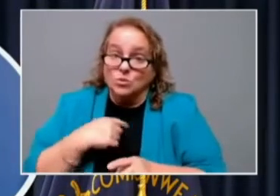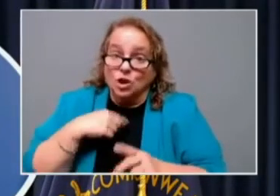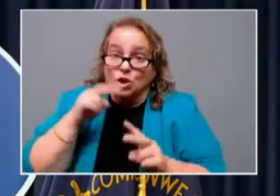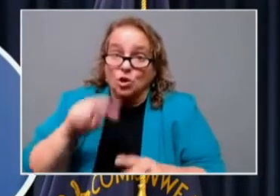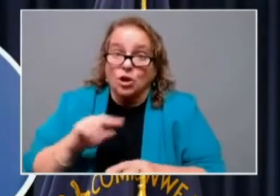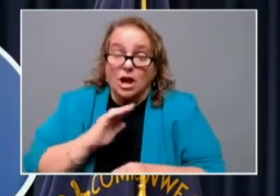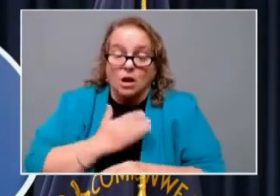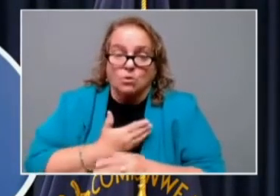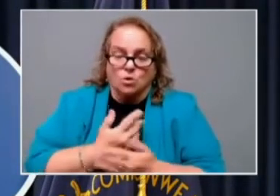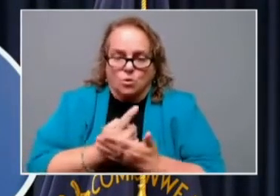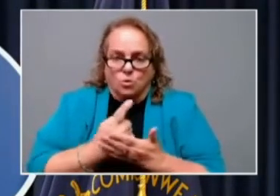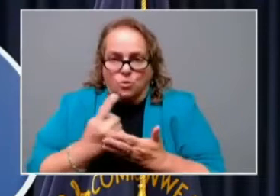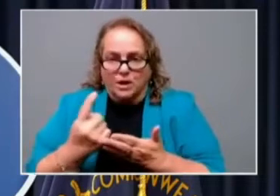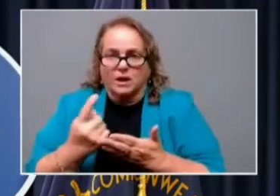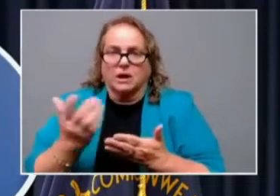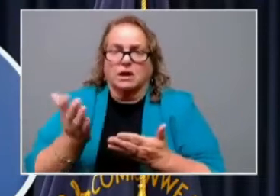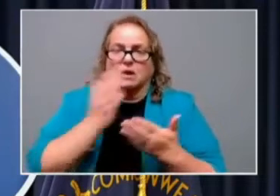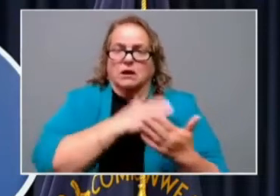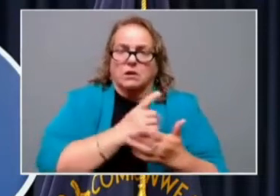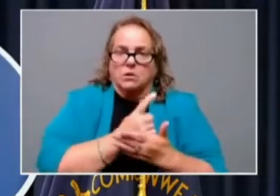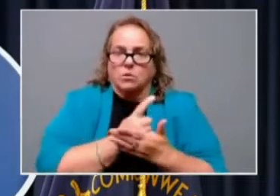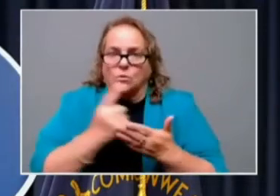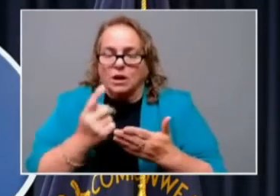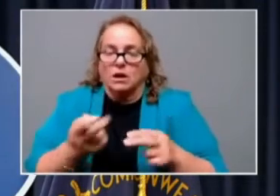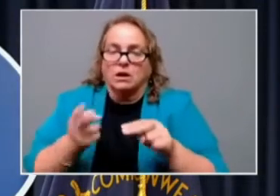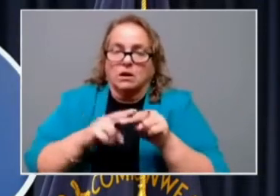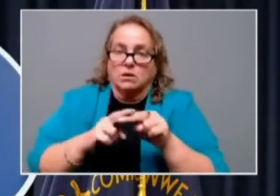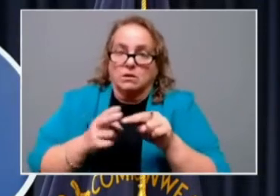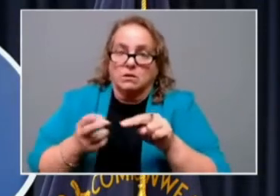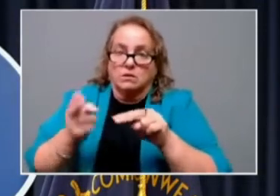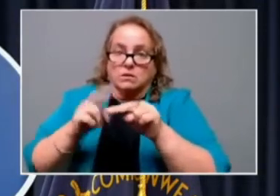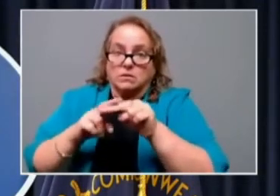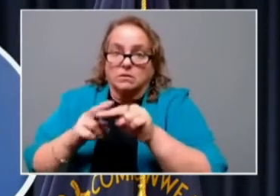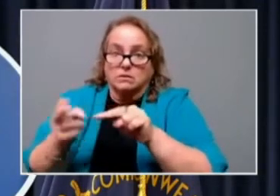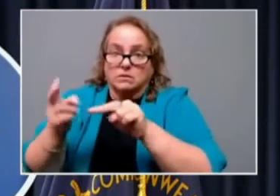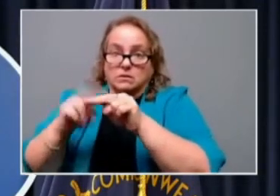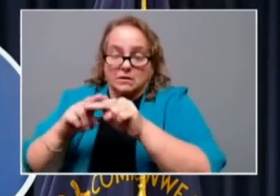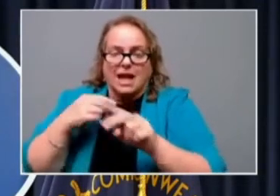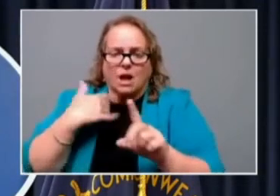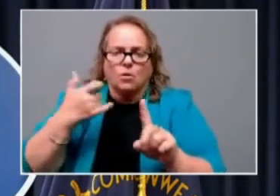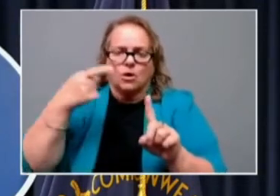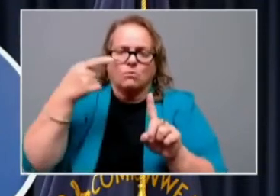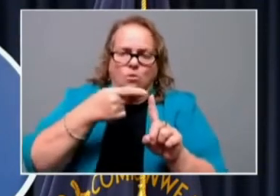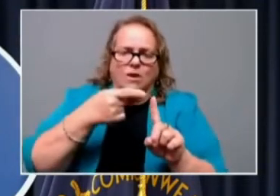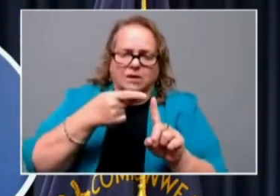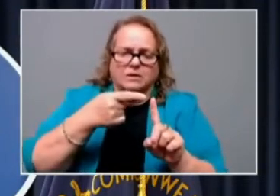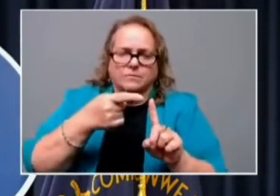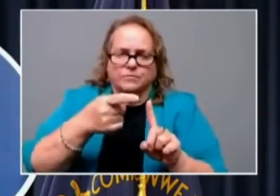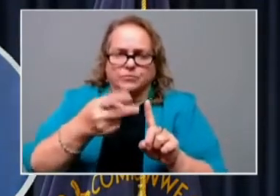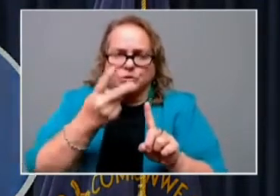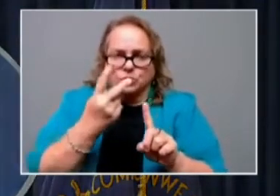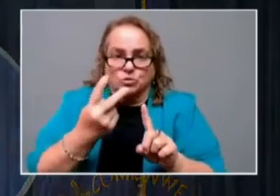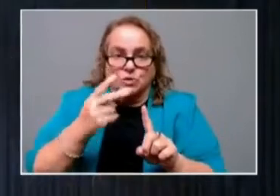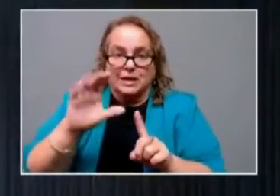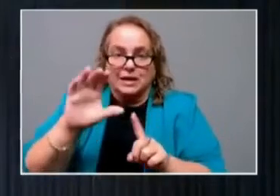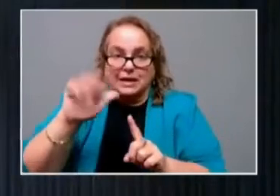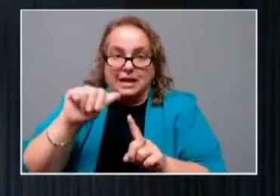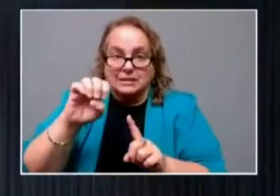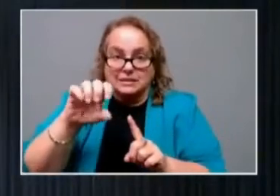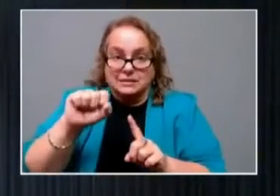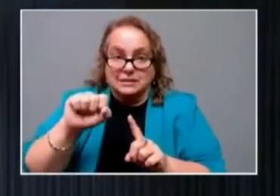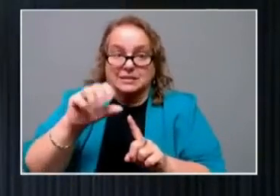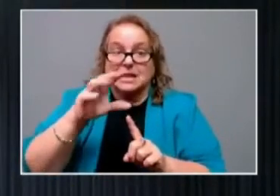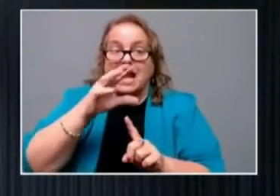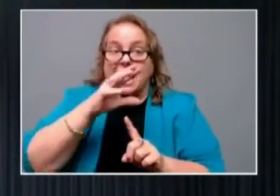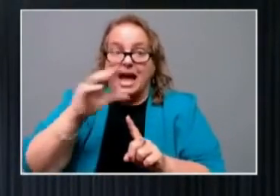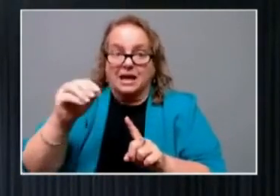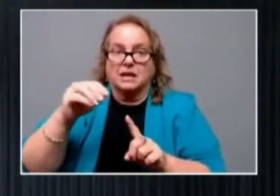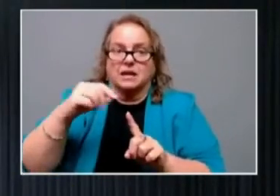um, growth. I'm gonna point out both in cases and in positivity right? The